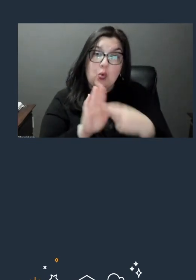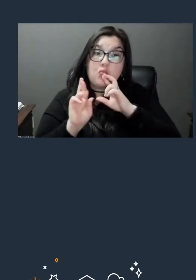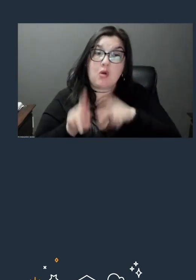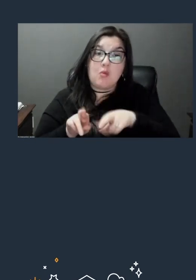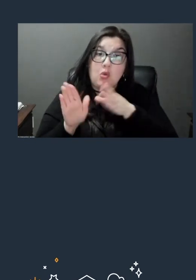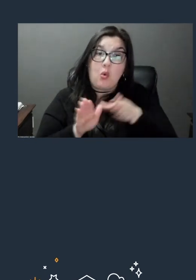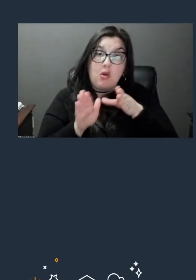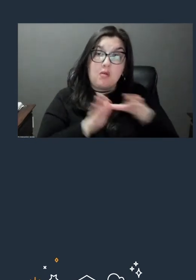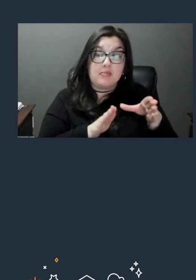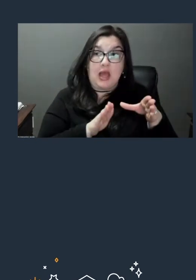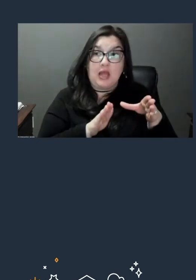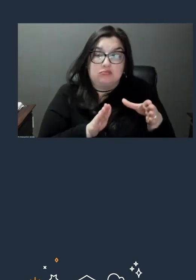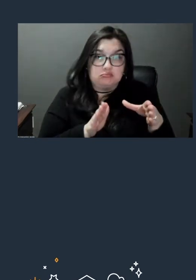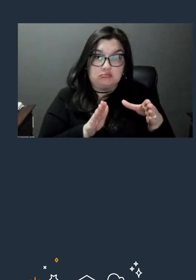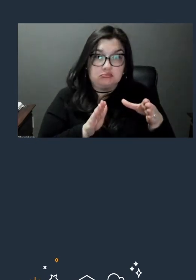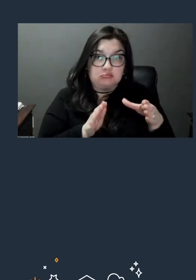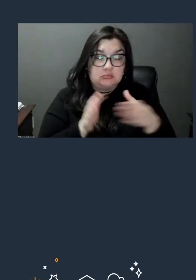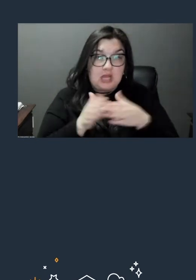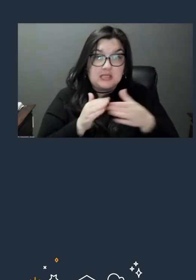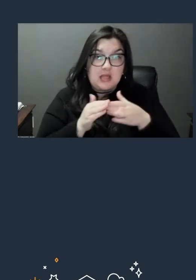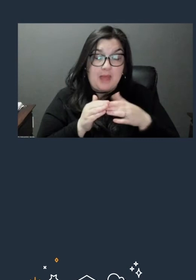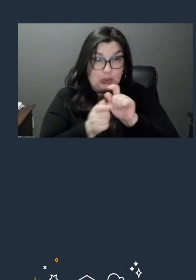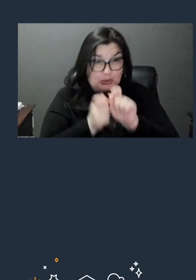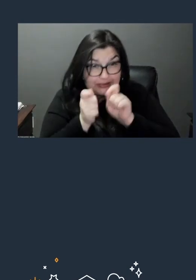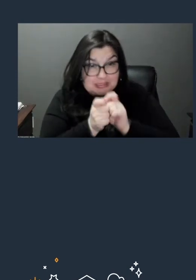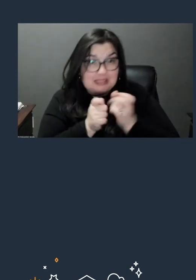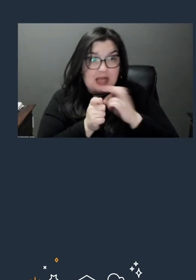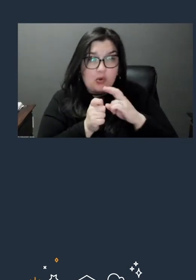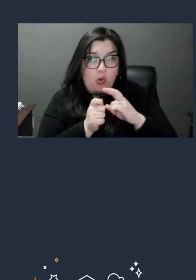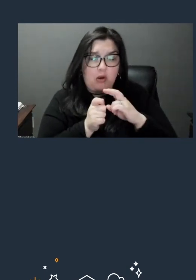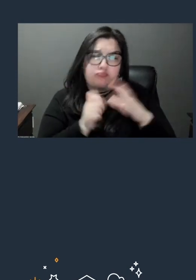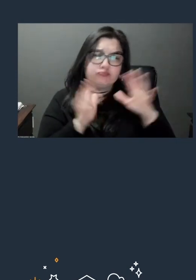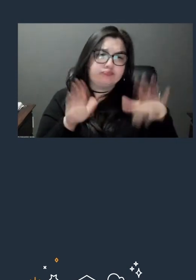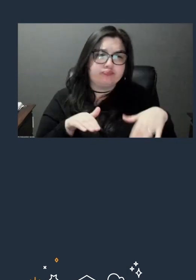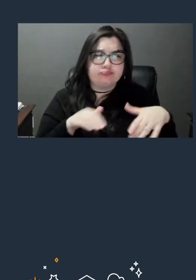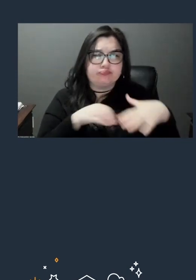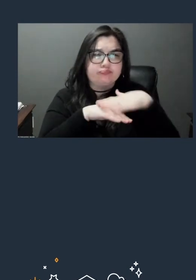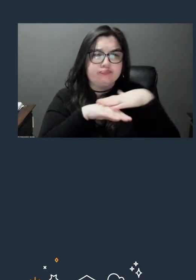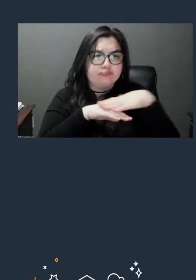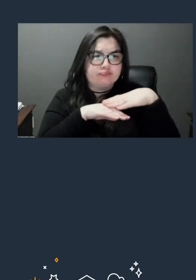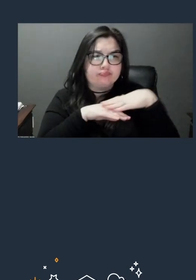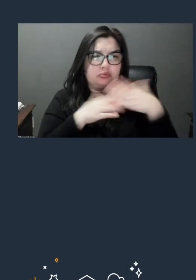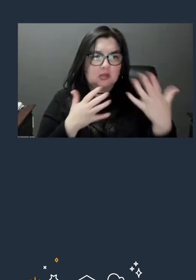or high-level a report as you want to show not only your boss, but your auditors, your regulators, and so on.